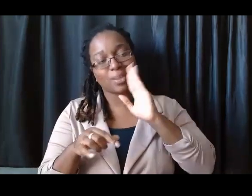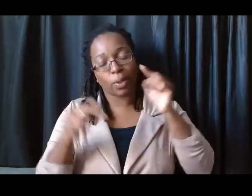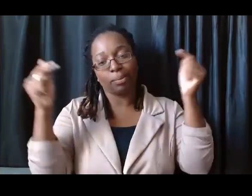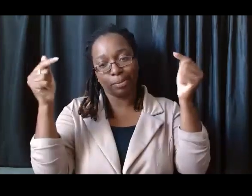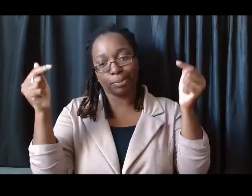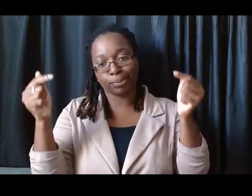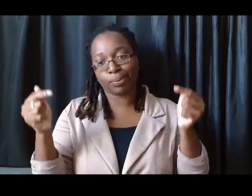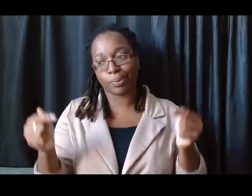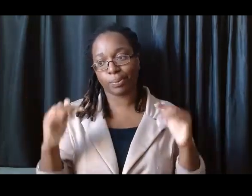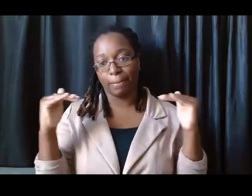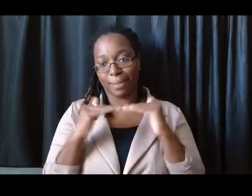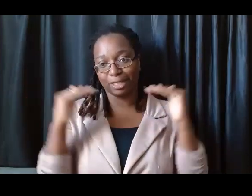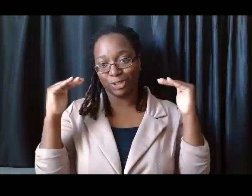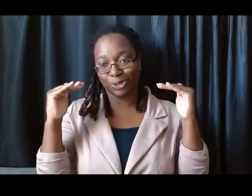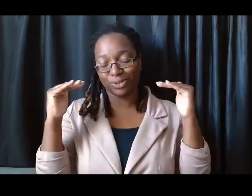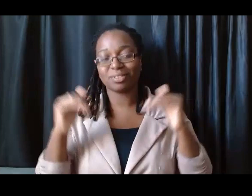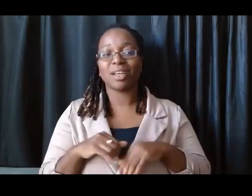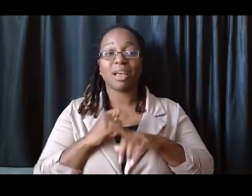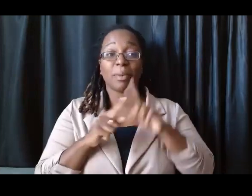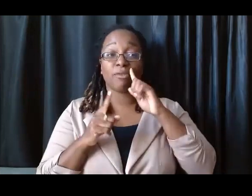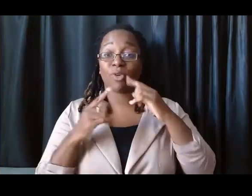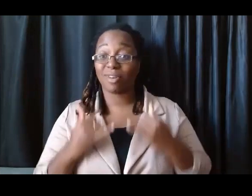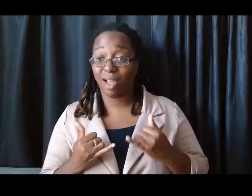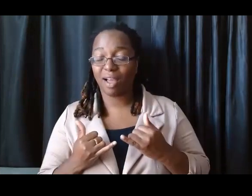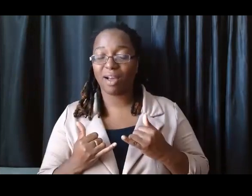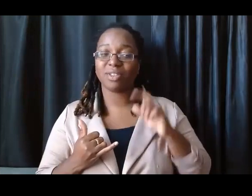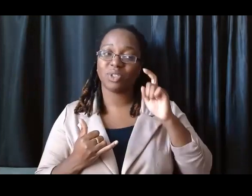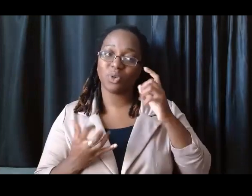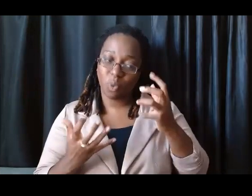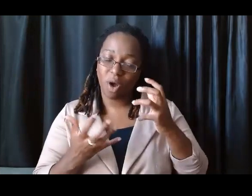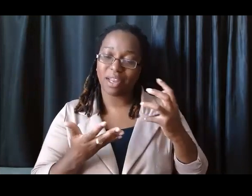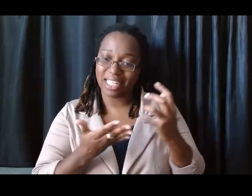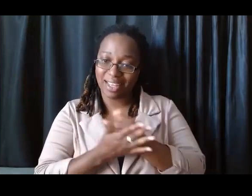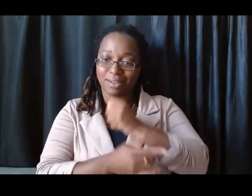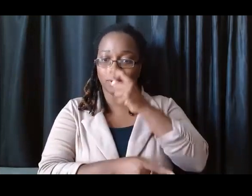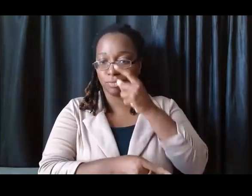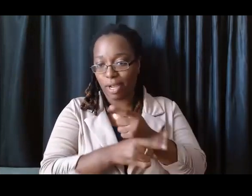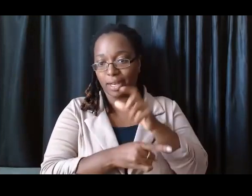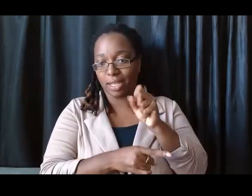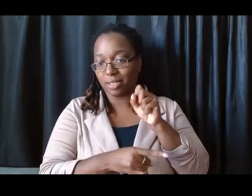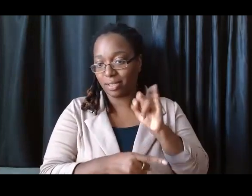But in the meantime, you want to be getting an SSI benefit that's as close to reality to what you're really making.